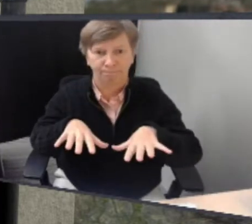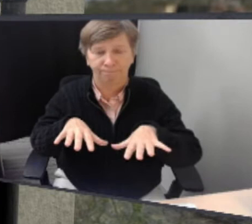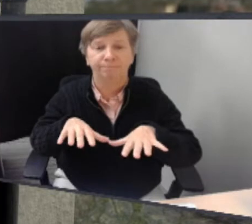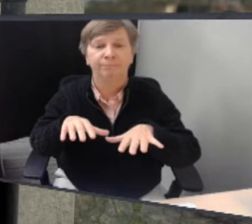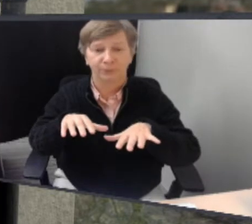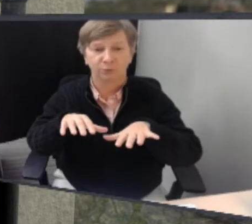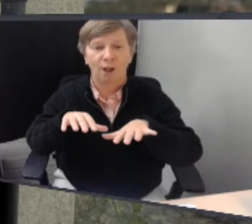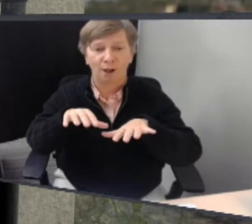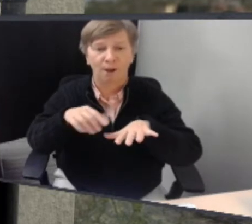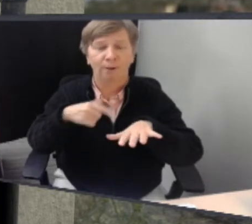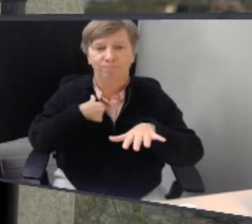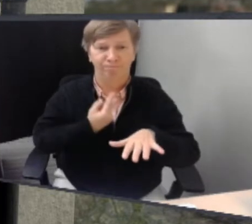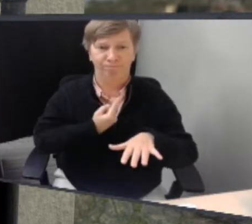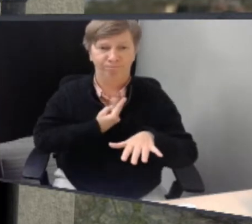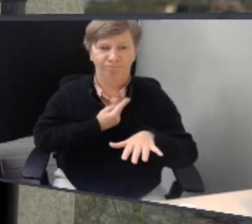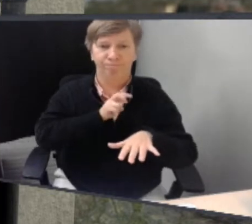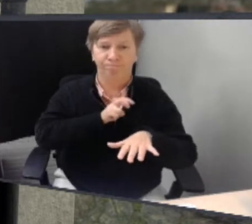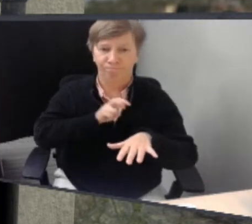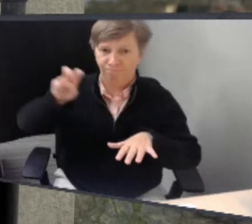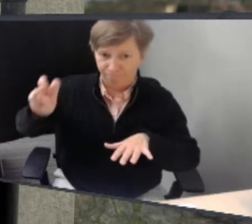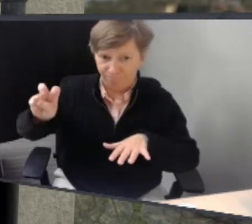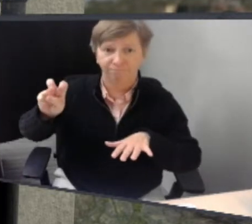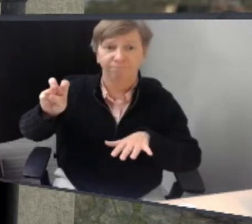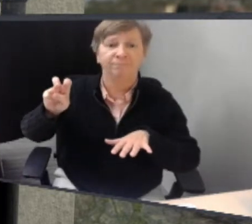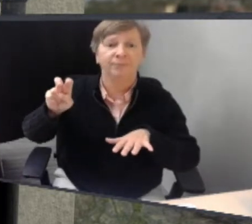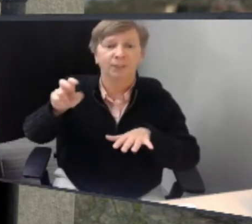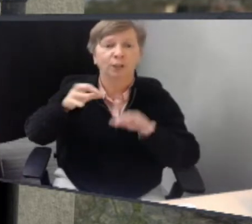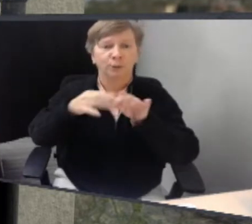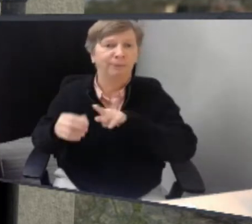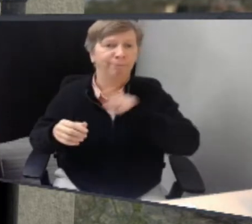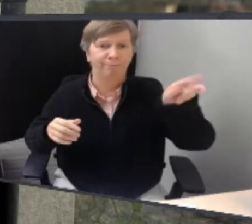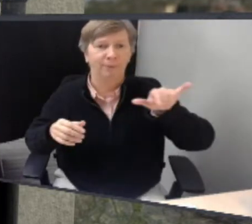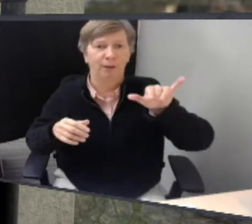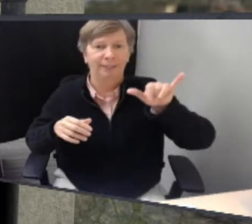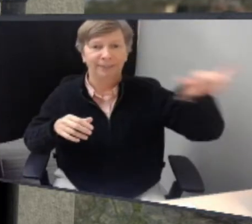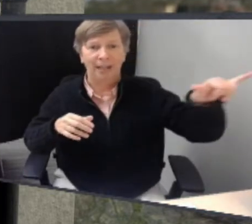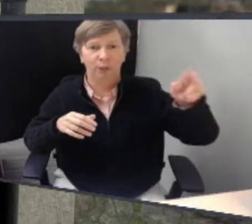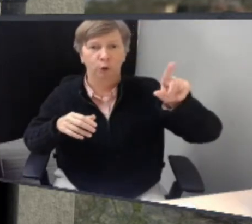delivered in real time, it was a little bit slow and choppy. So, we decided to drop that ,and that's why